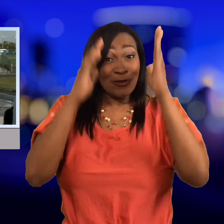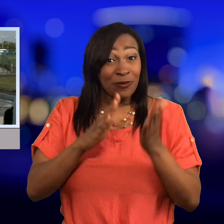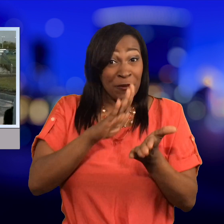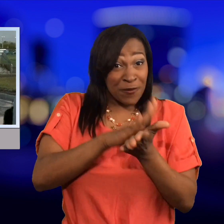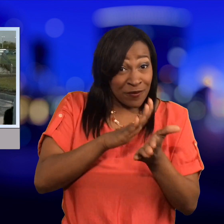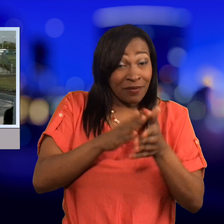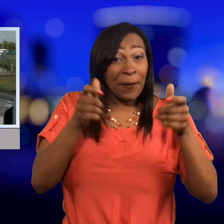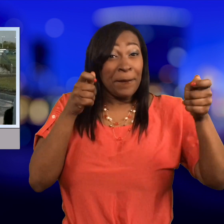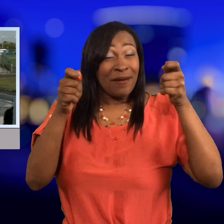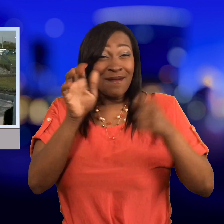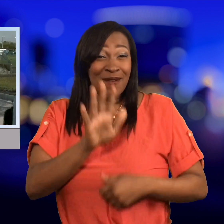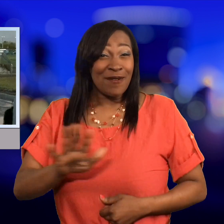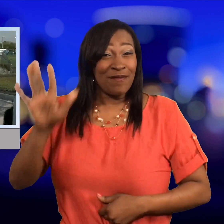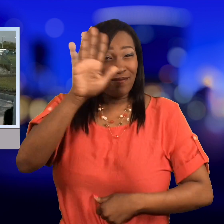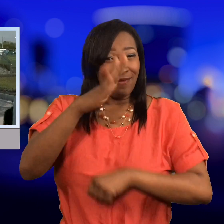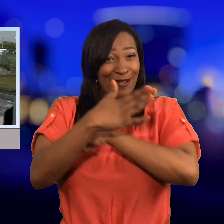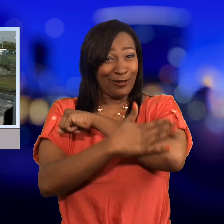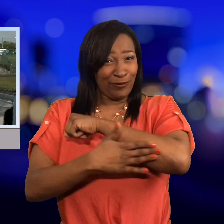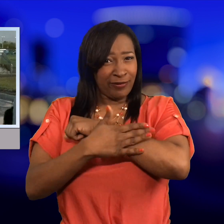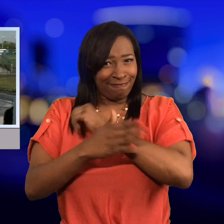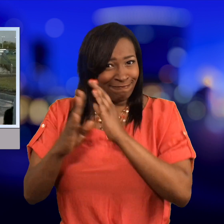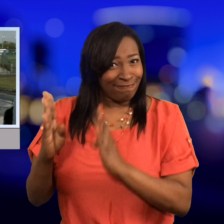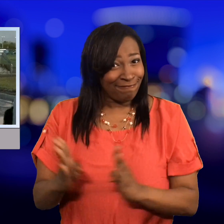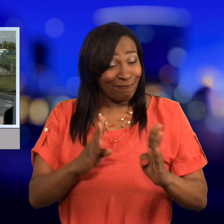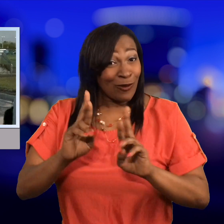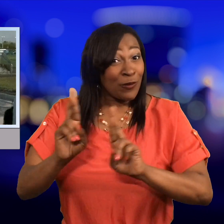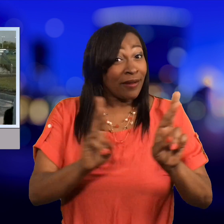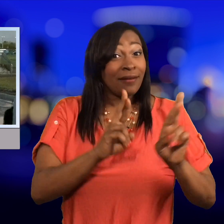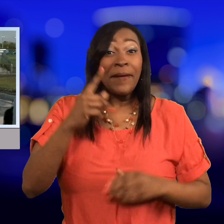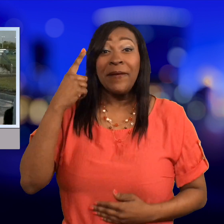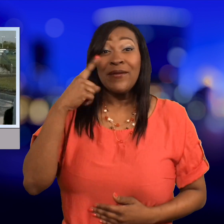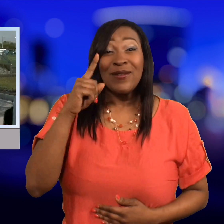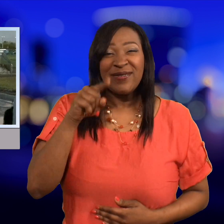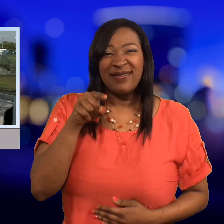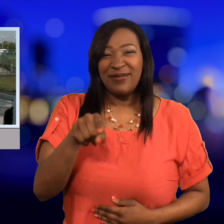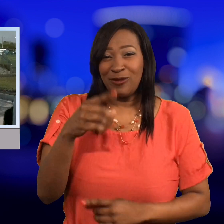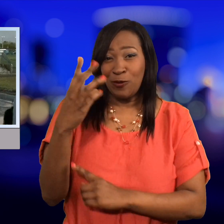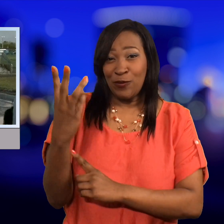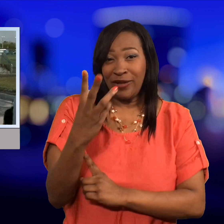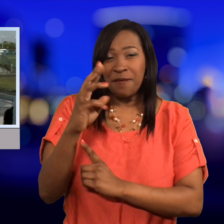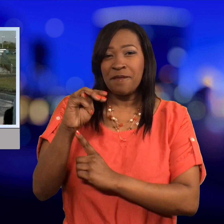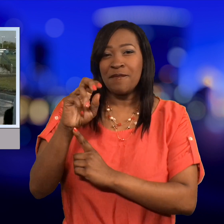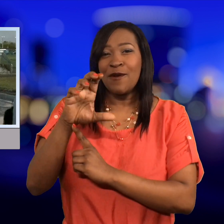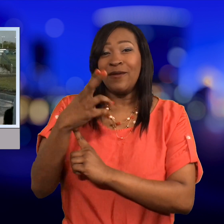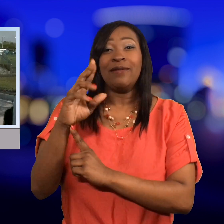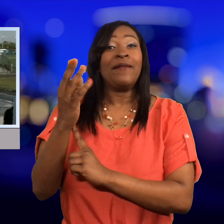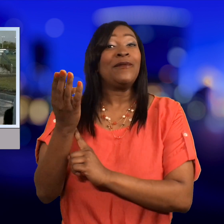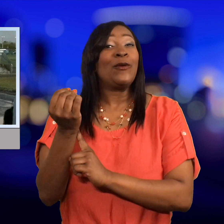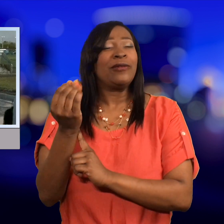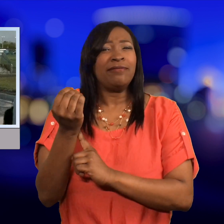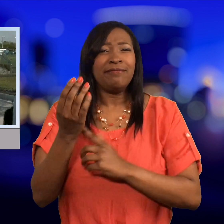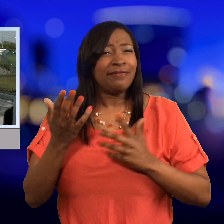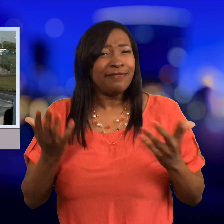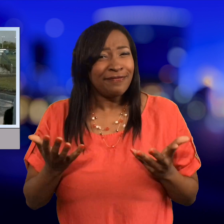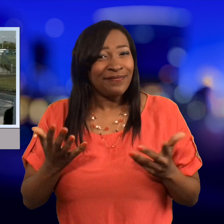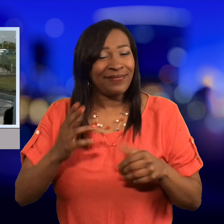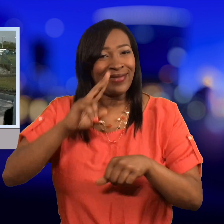Teachers and school administrators across the country are bracing themselves for this Wednesday, March 14.